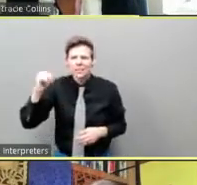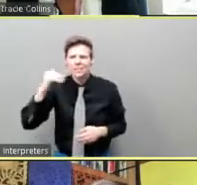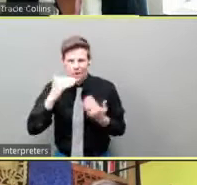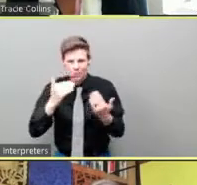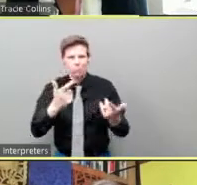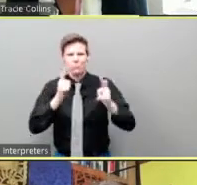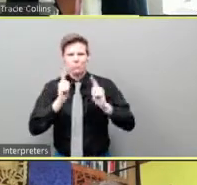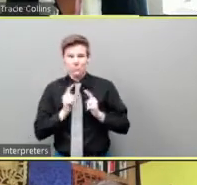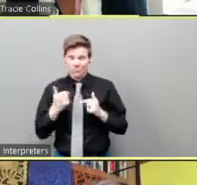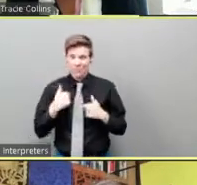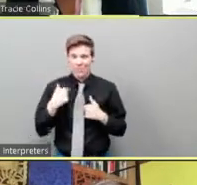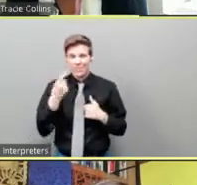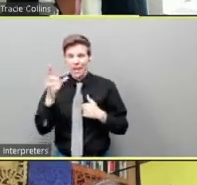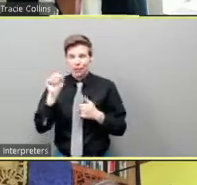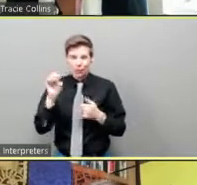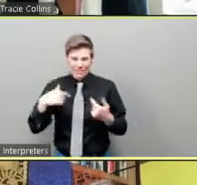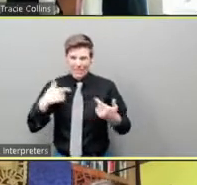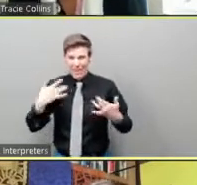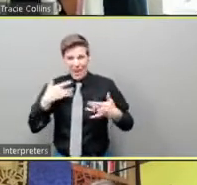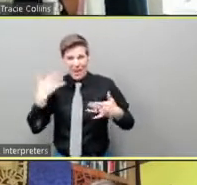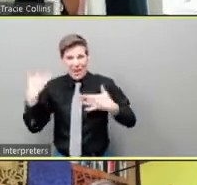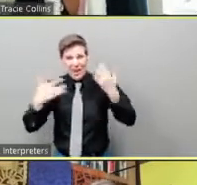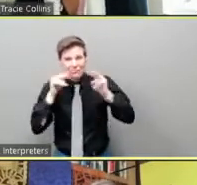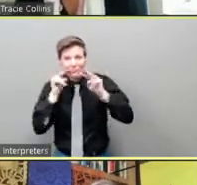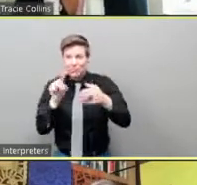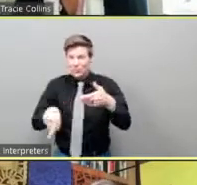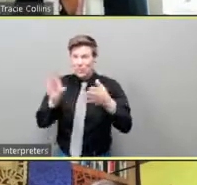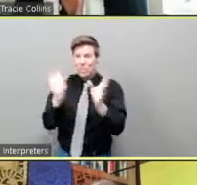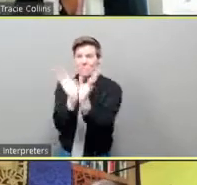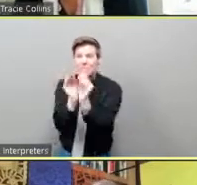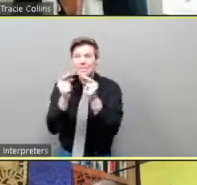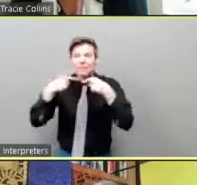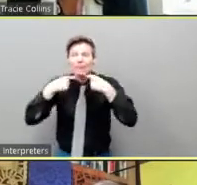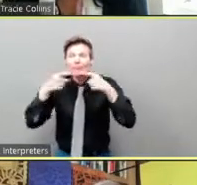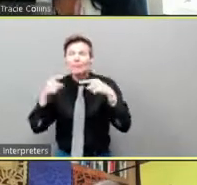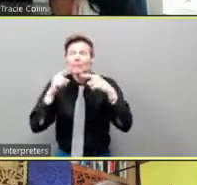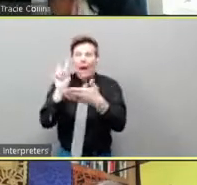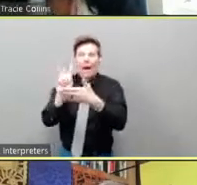conferences every every other week just to see the amazing progress for making